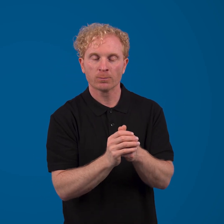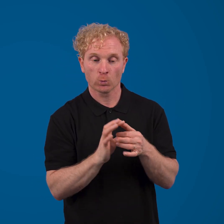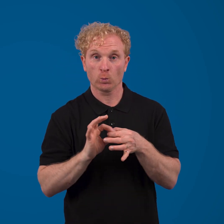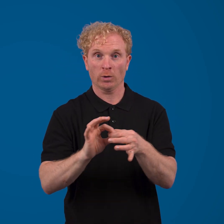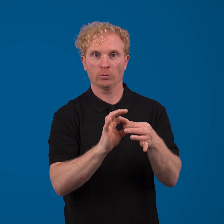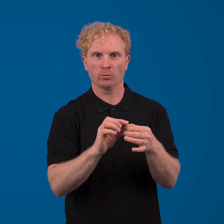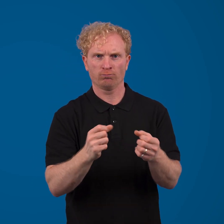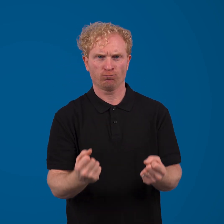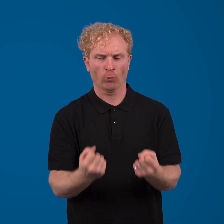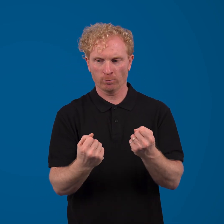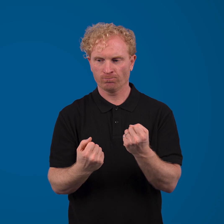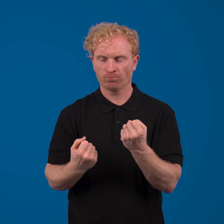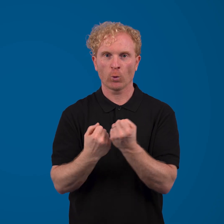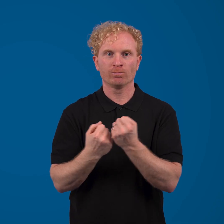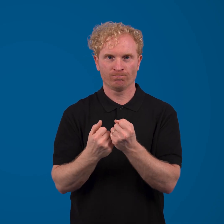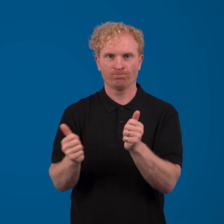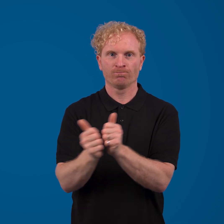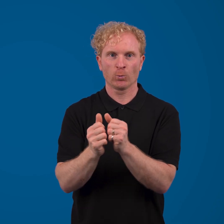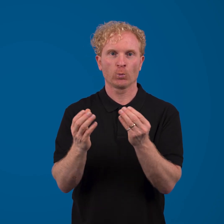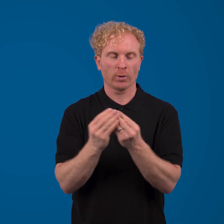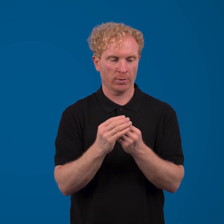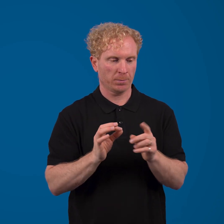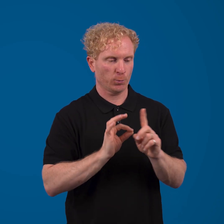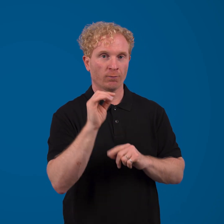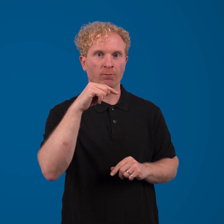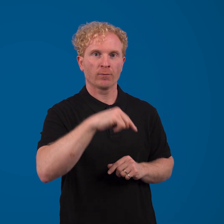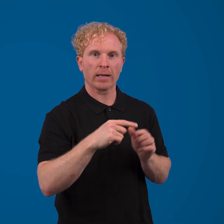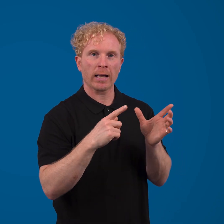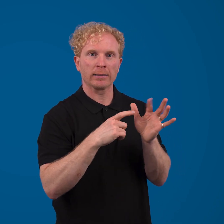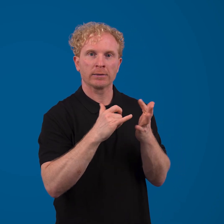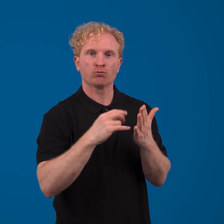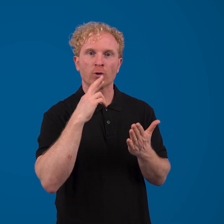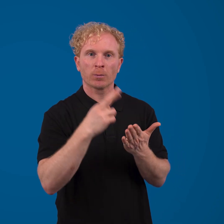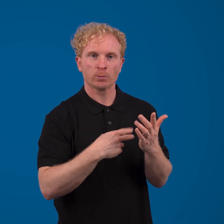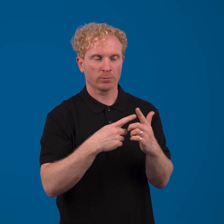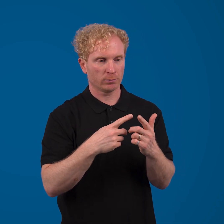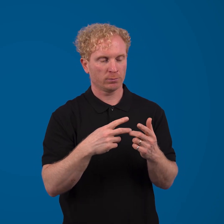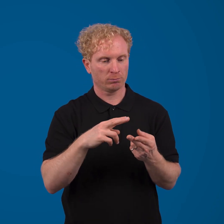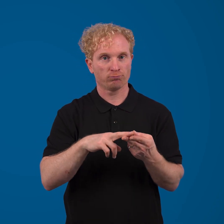Coordination was strongly associated with support for improving ADS reporting